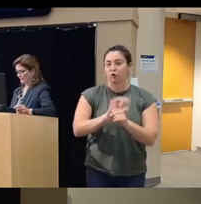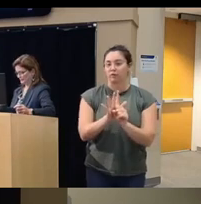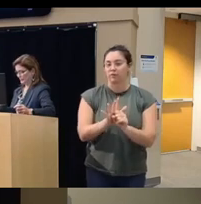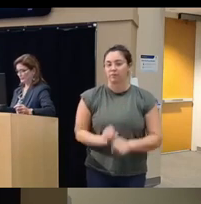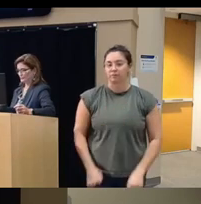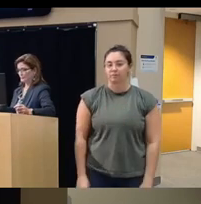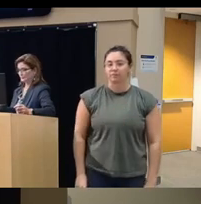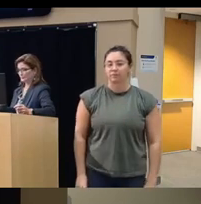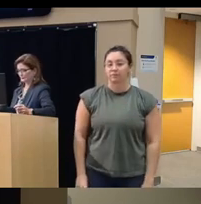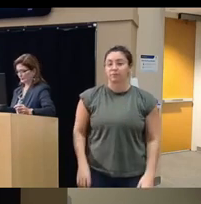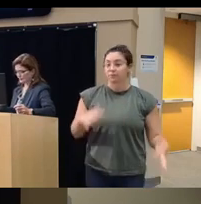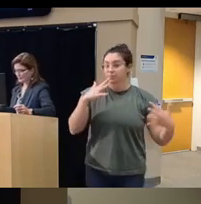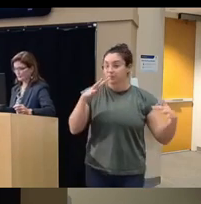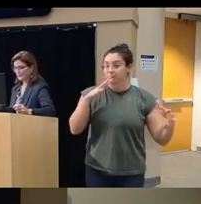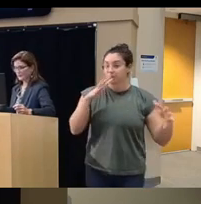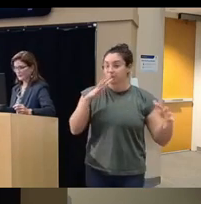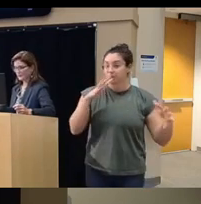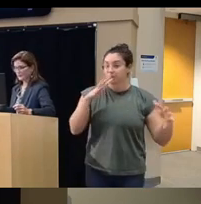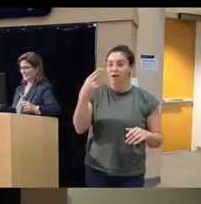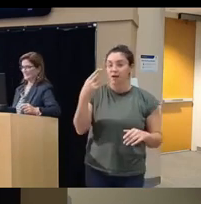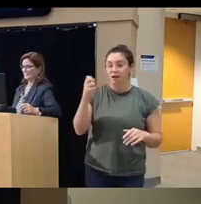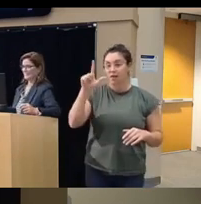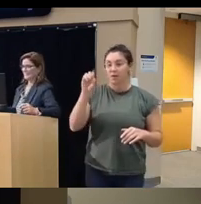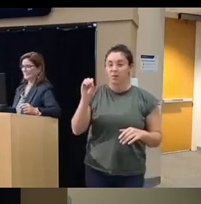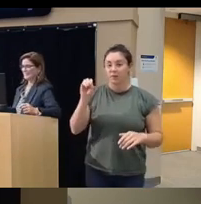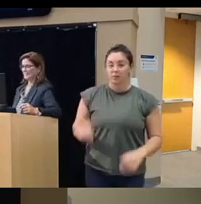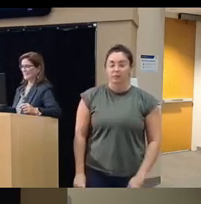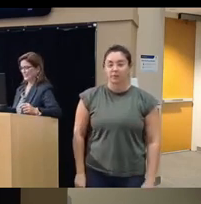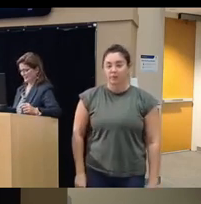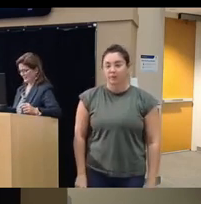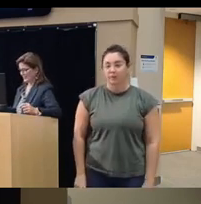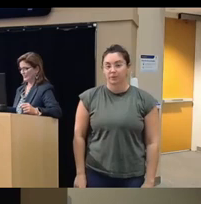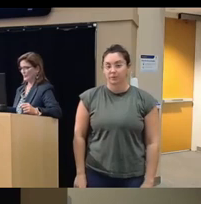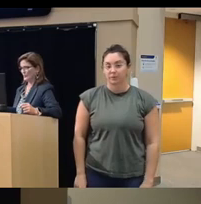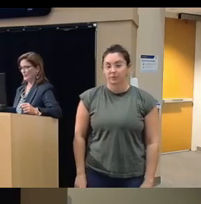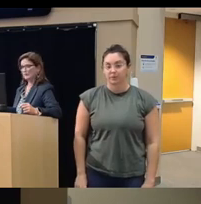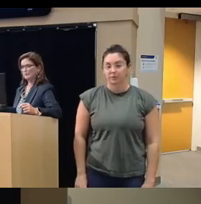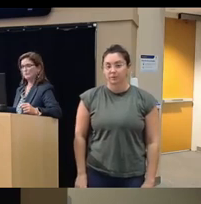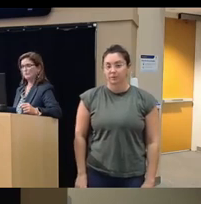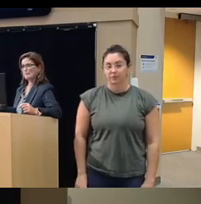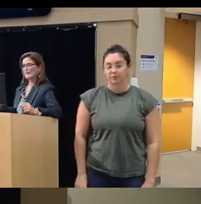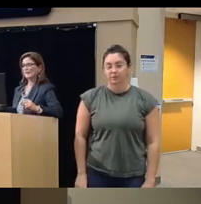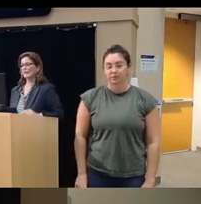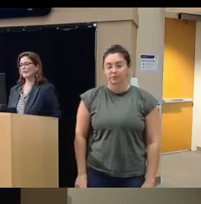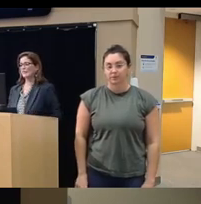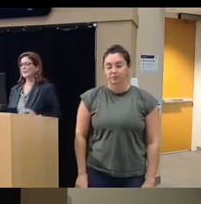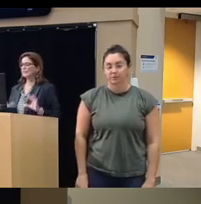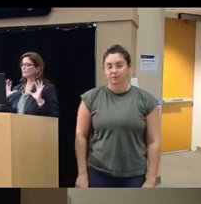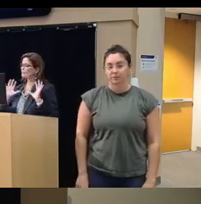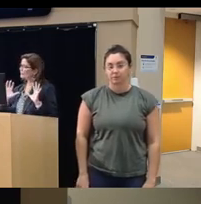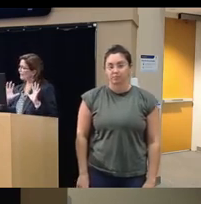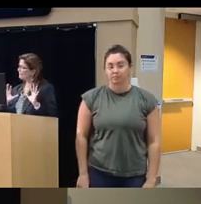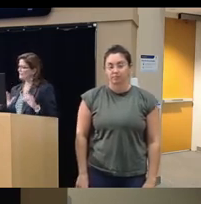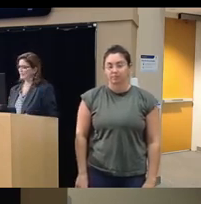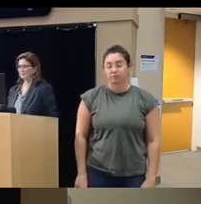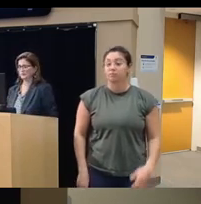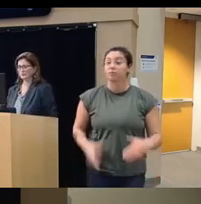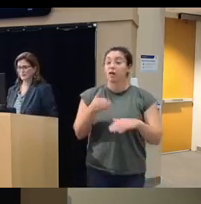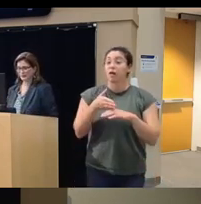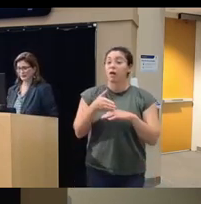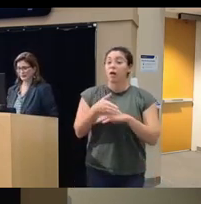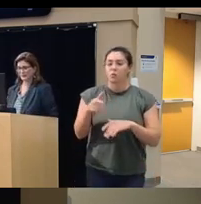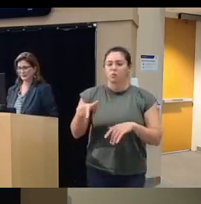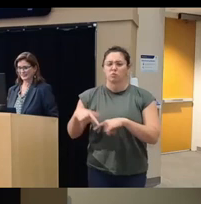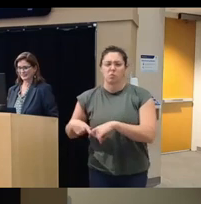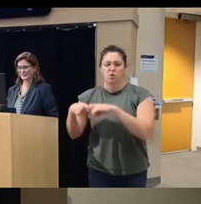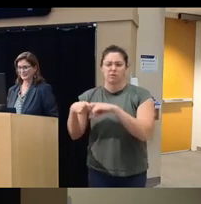hello so um then before after you take the oops let me pause this for a second so I